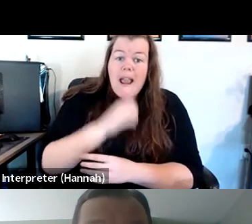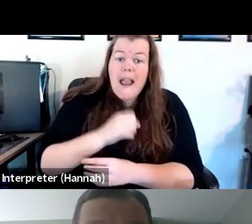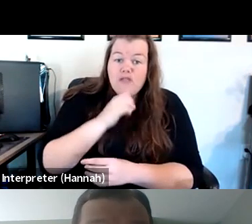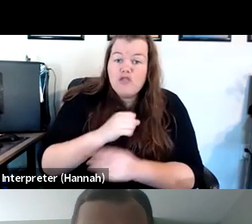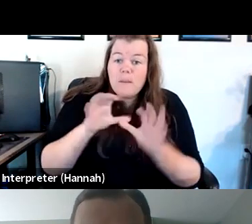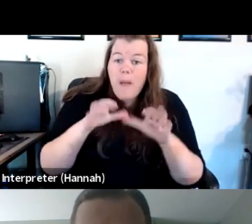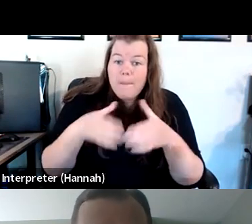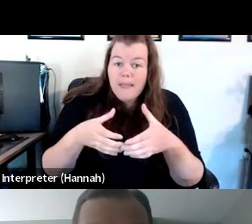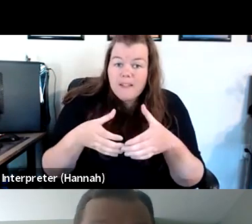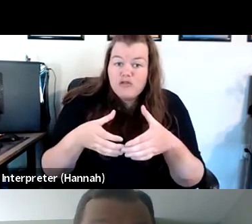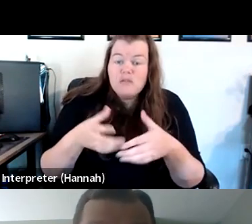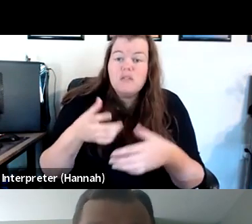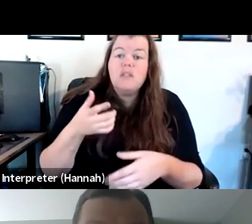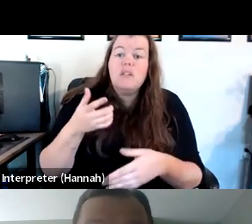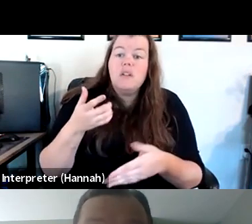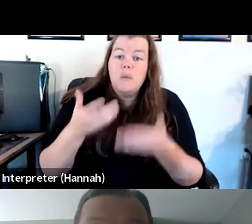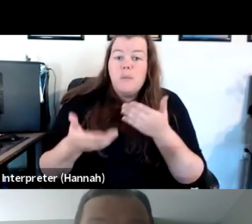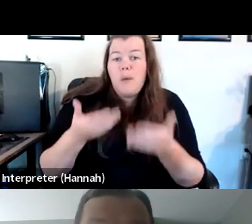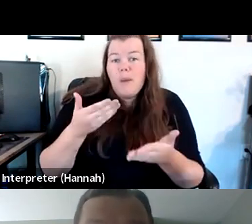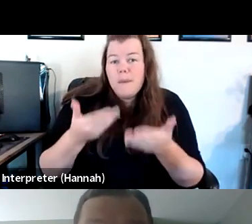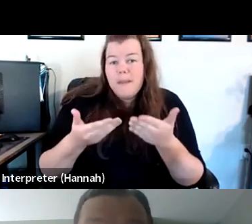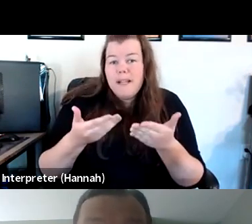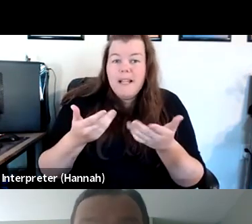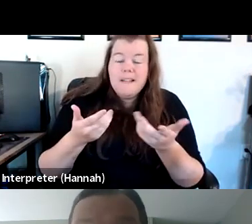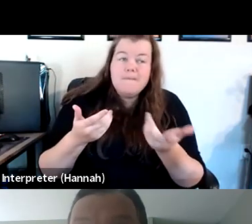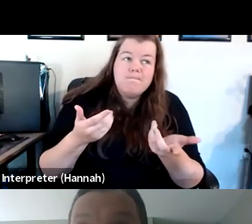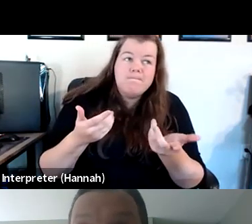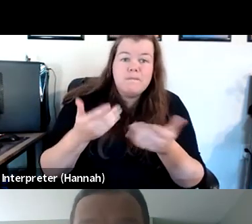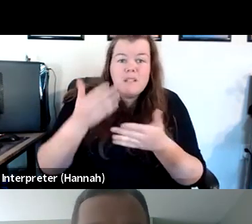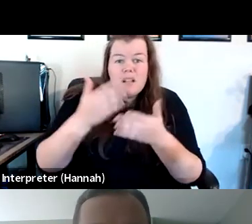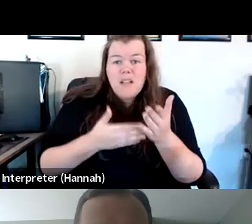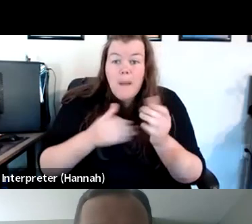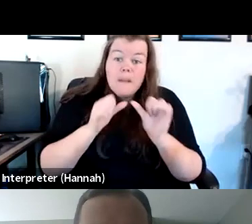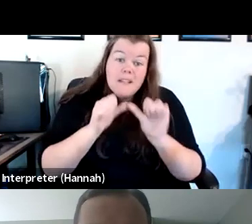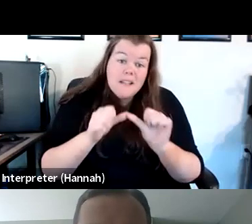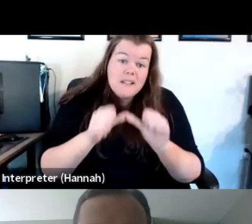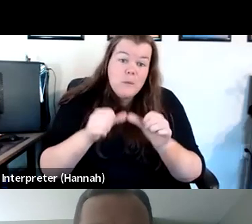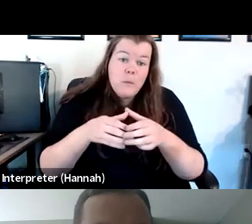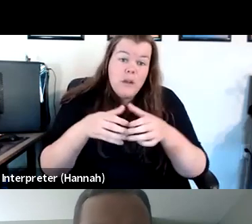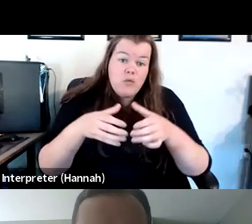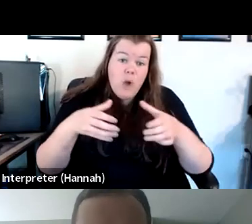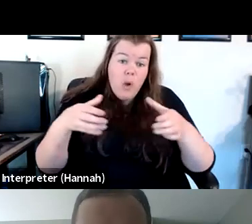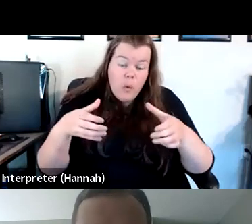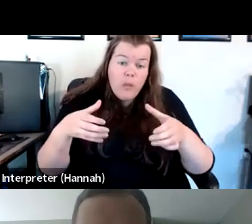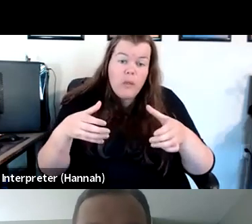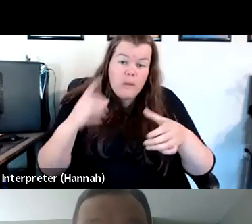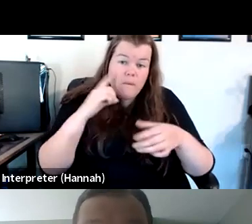uh there's probably going to be you know some continuing growth and the use of guardianships